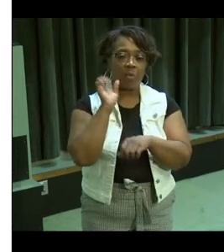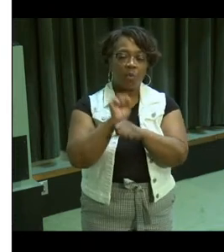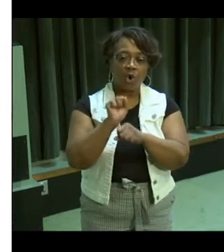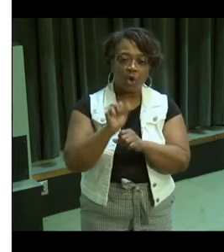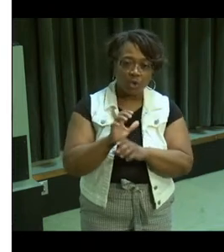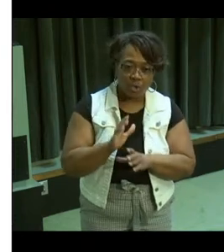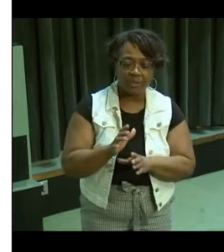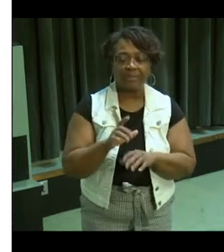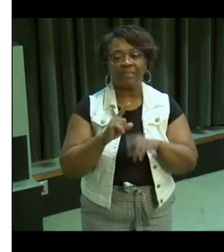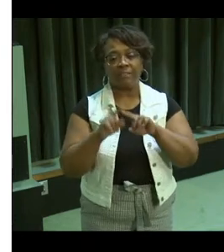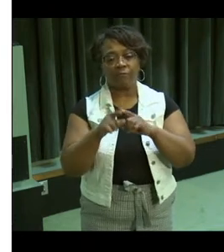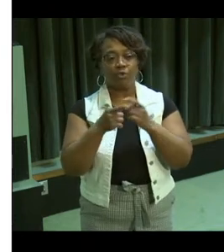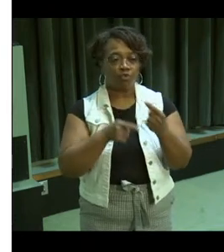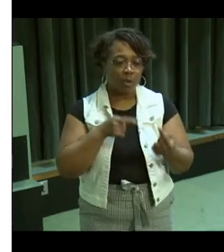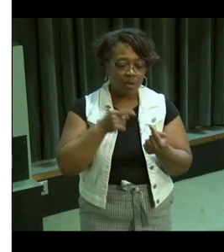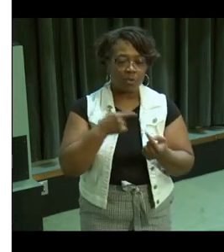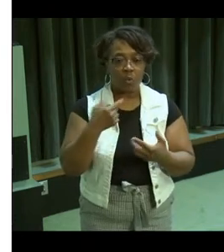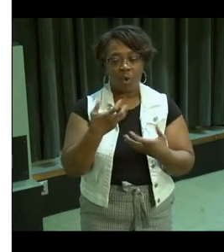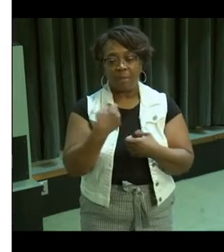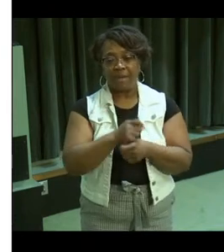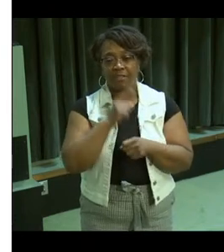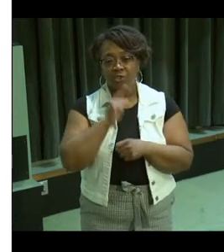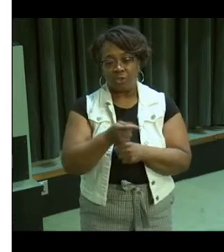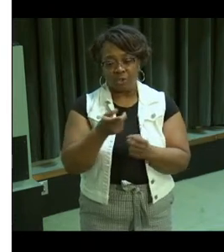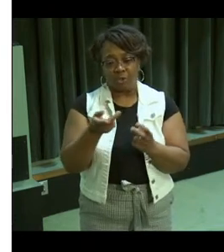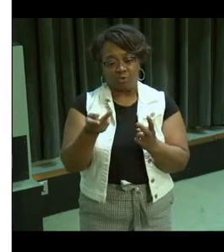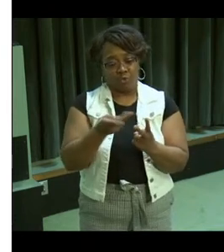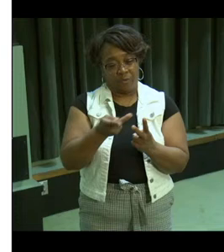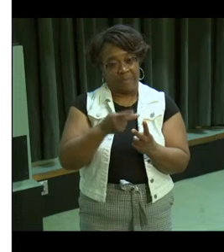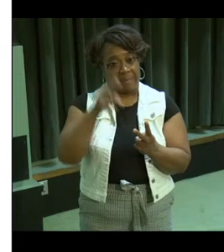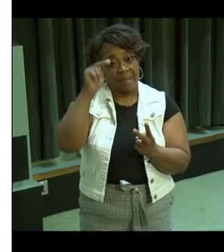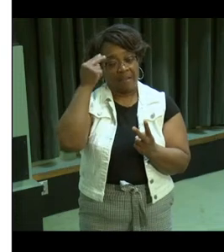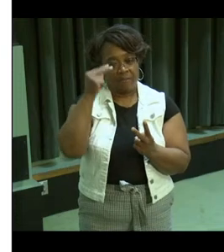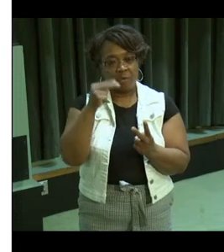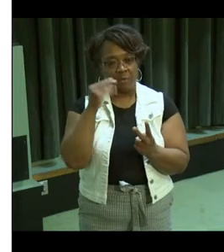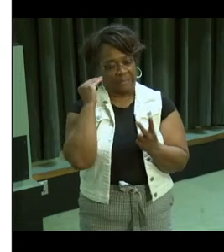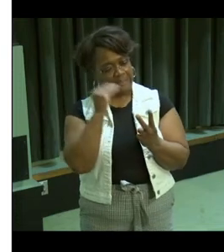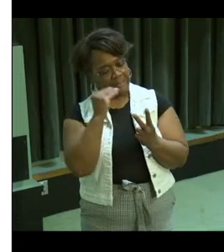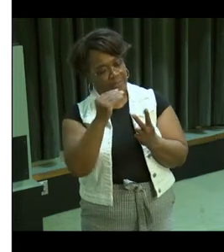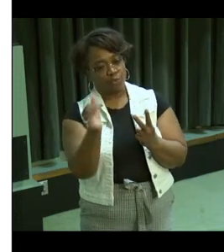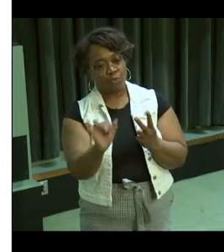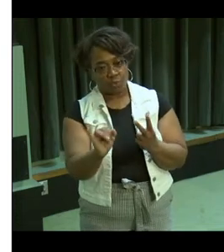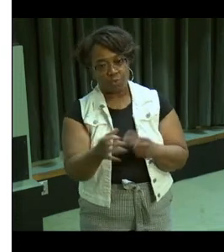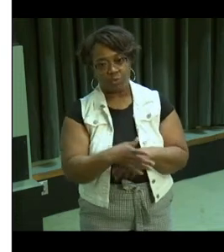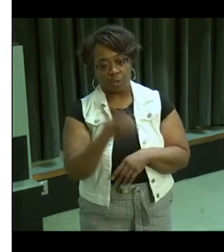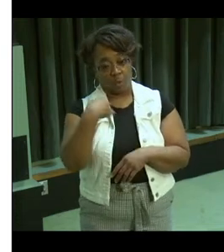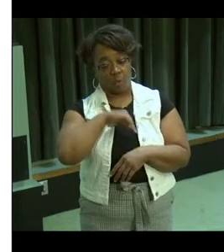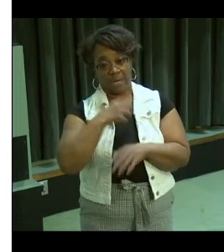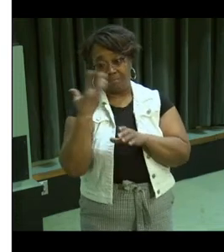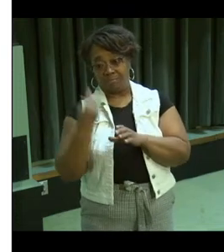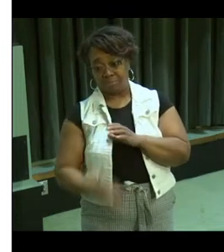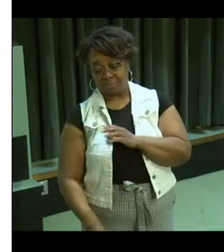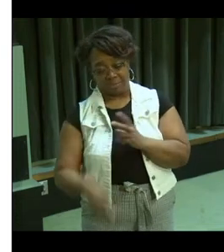different struggles, we want to make sure that Idris and Isaiah